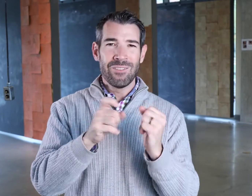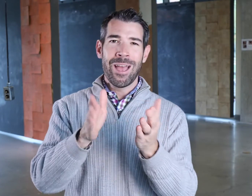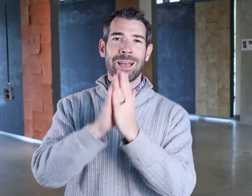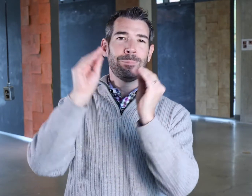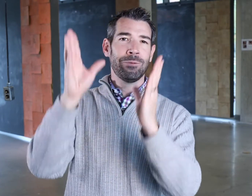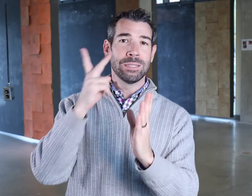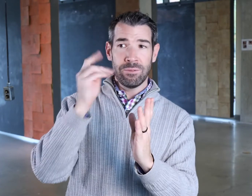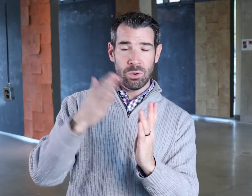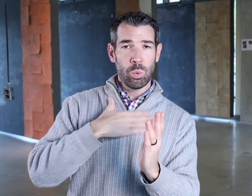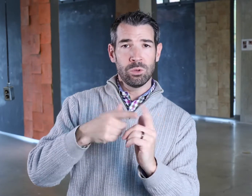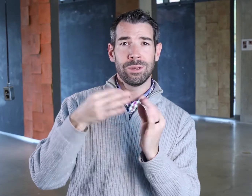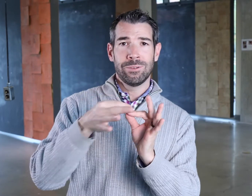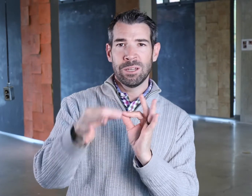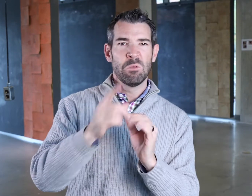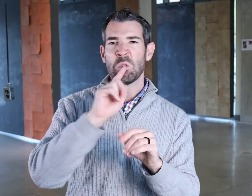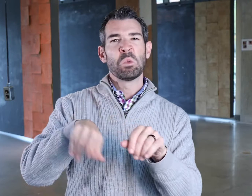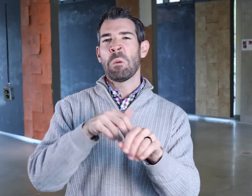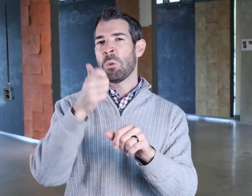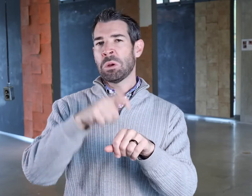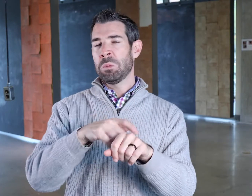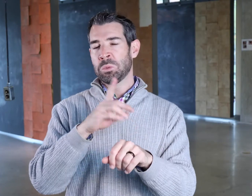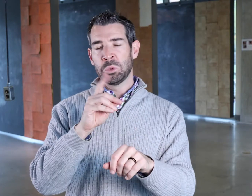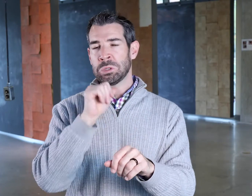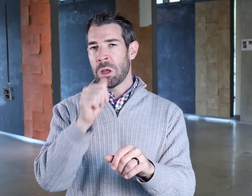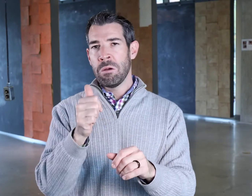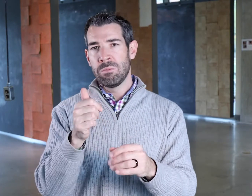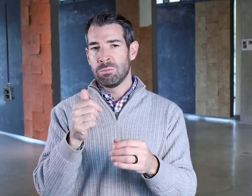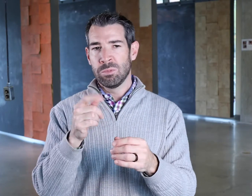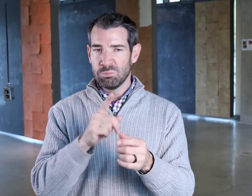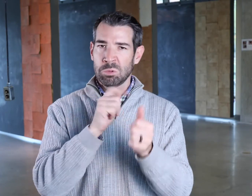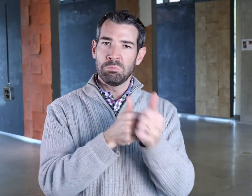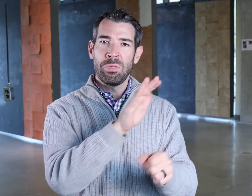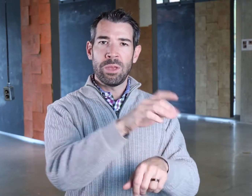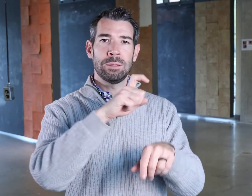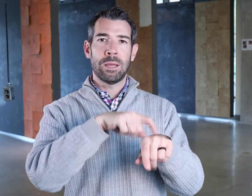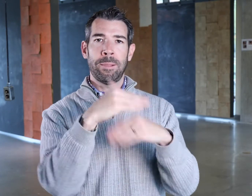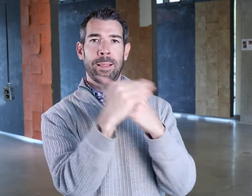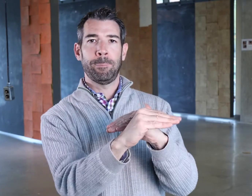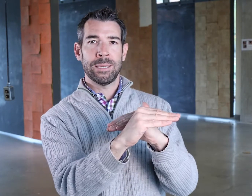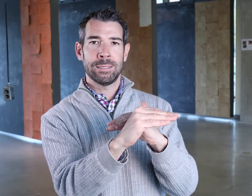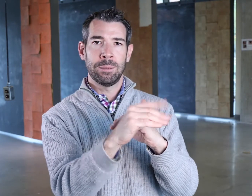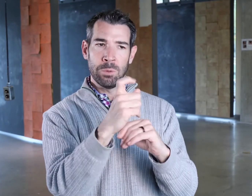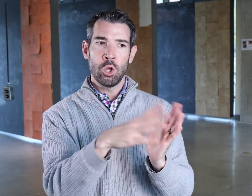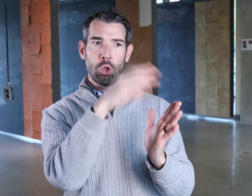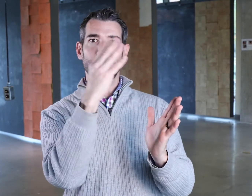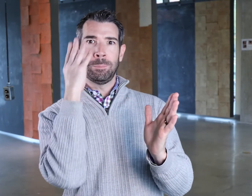And I could ask the professor to see if he was willing to give me extra time. Normally, though, I did not ask for extra time